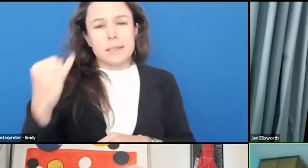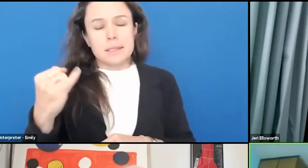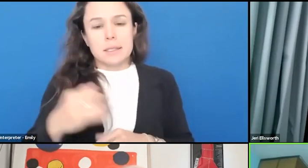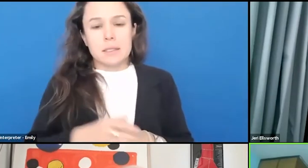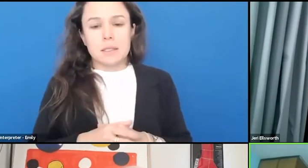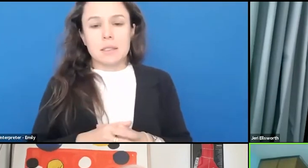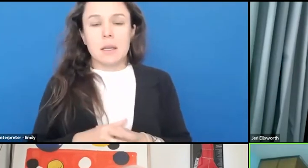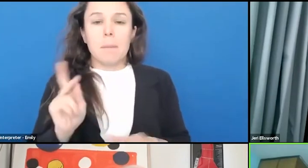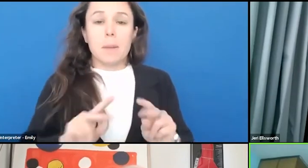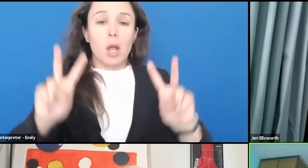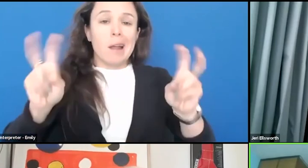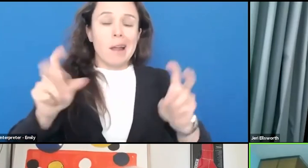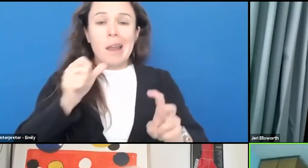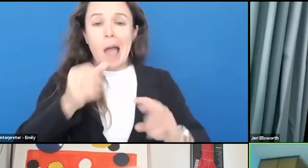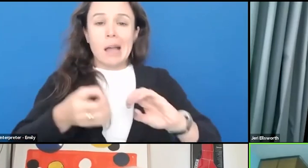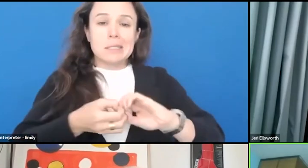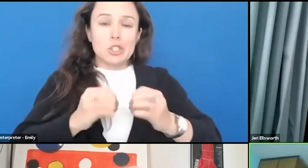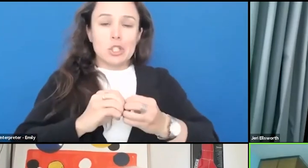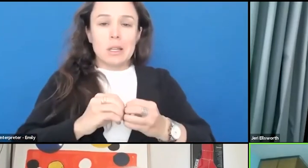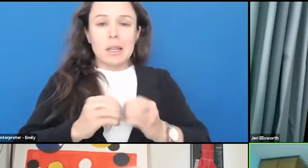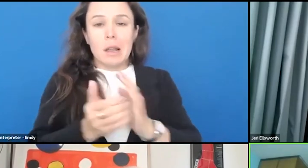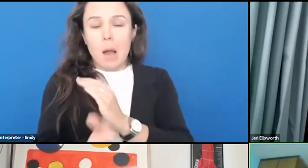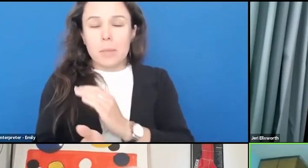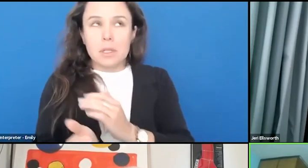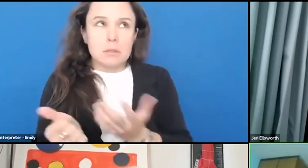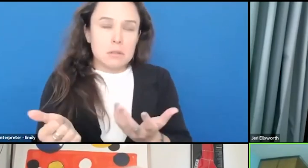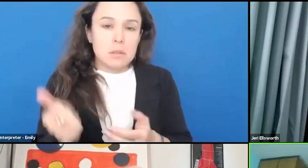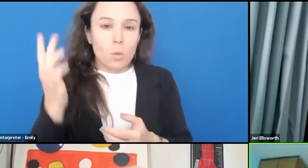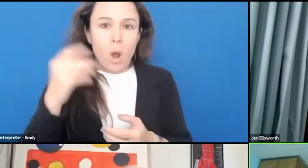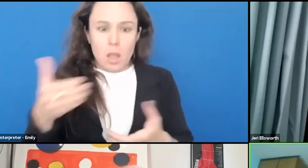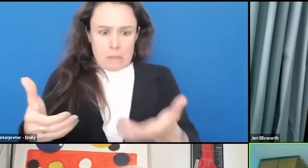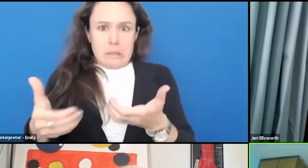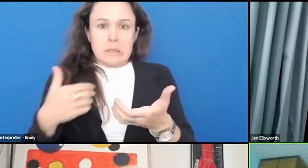digitally competent at some level in their life because they get intimidated – is it that they